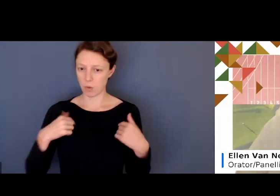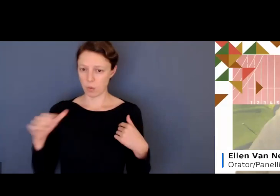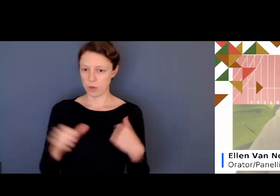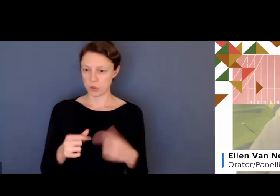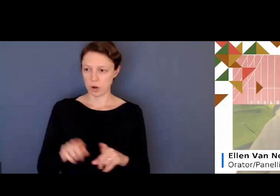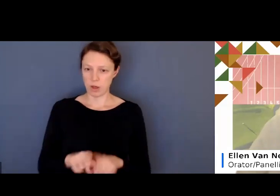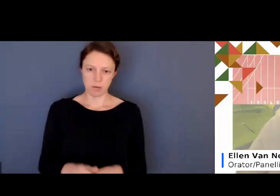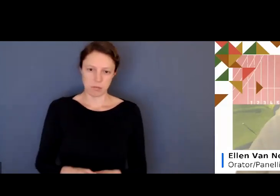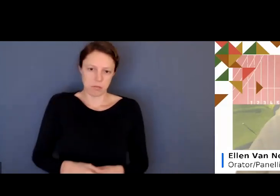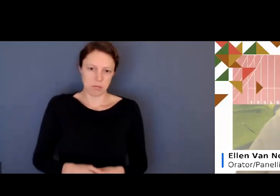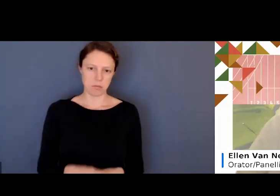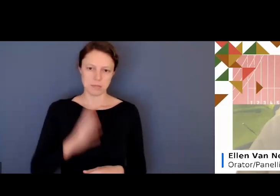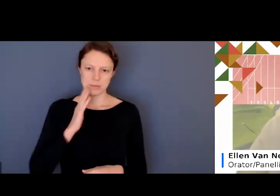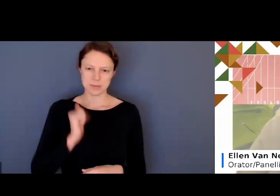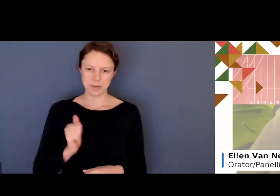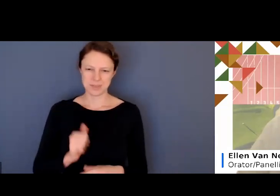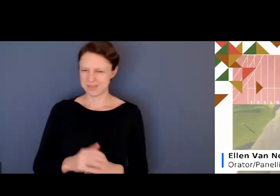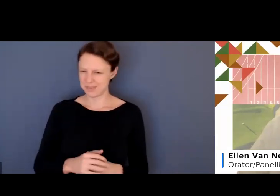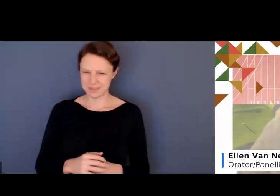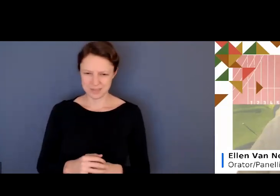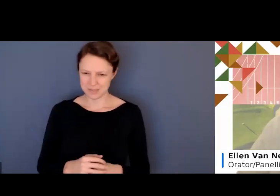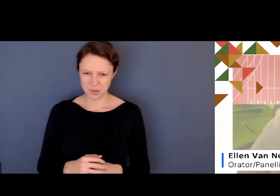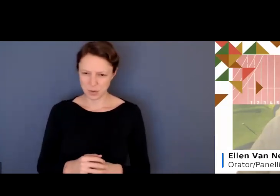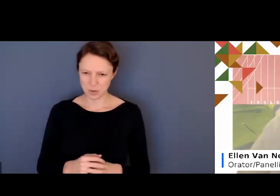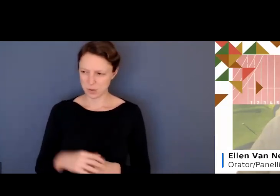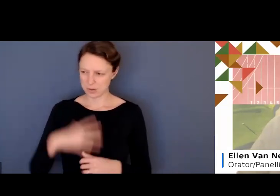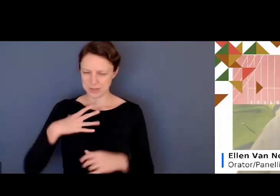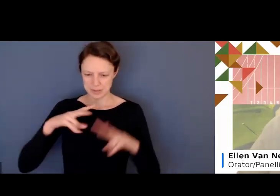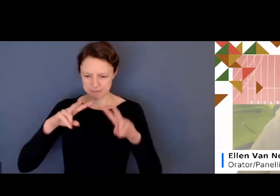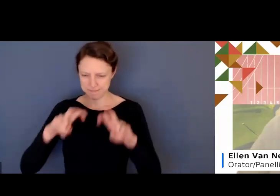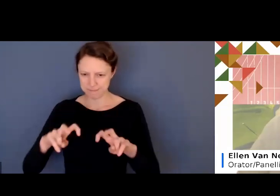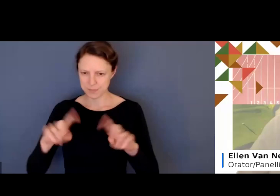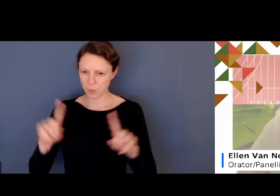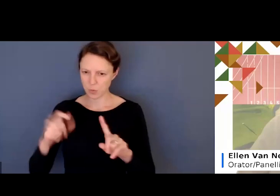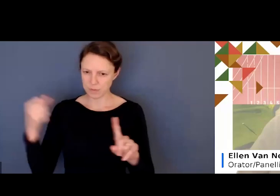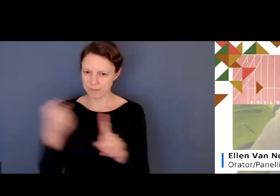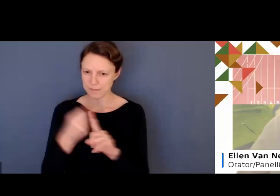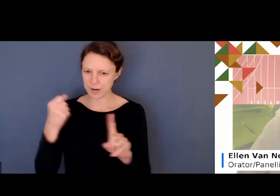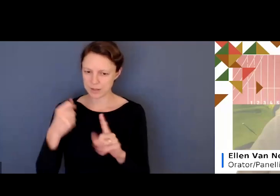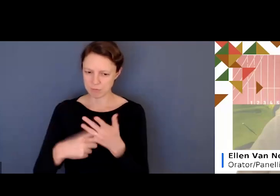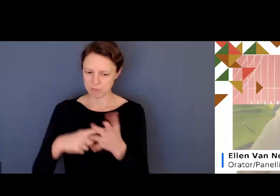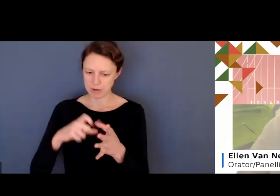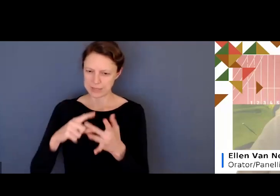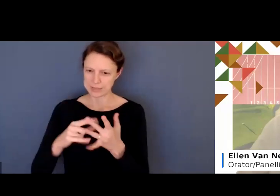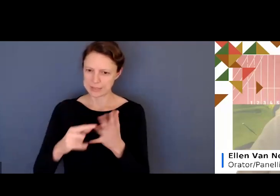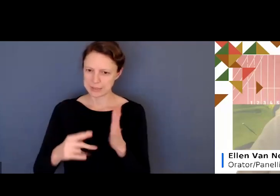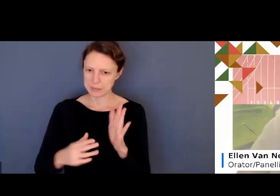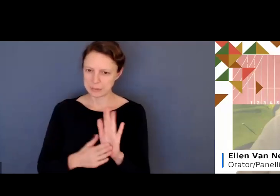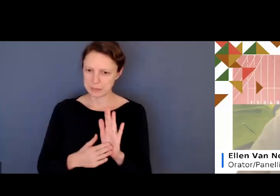Let's look at the impact and effects of what racism is. In alerting a stress response in our brain